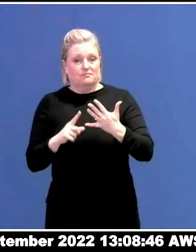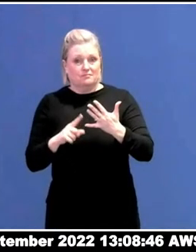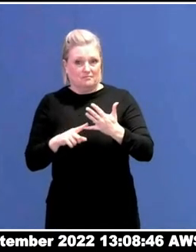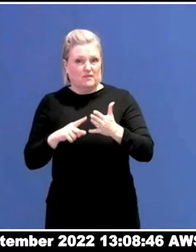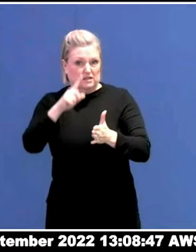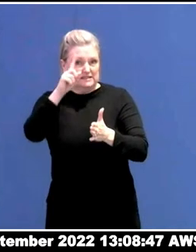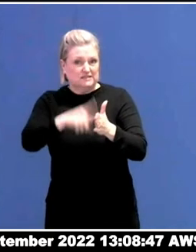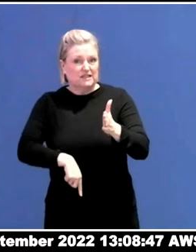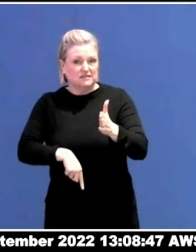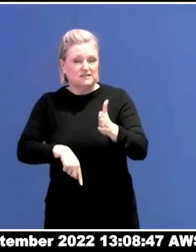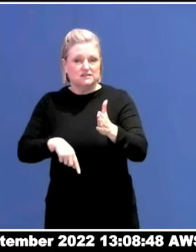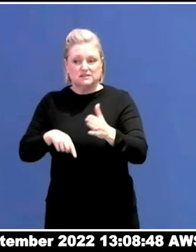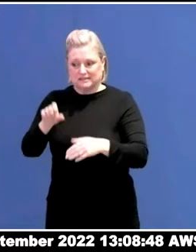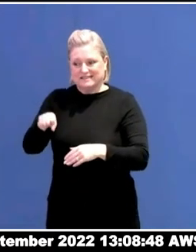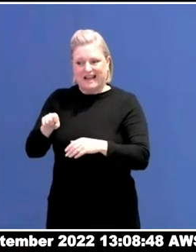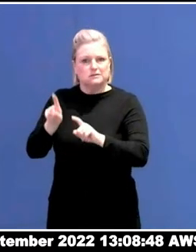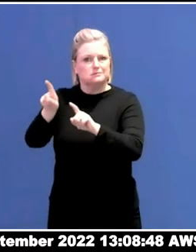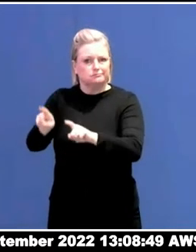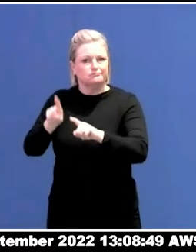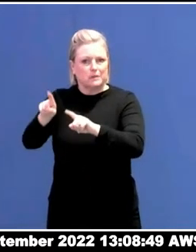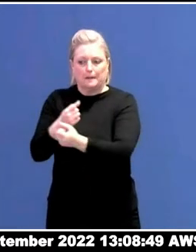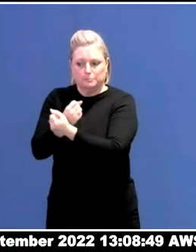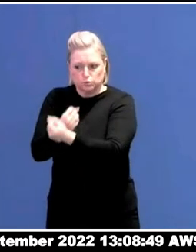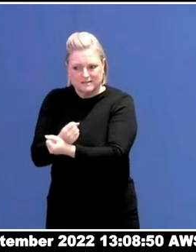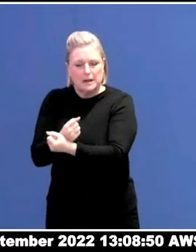humane conditions, and this would include support services.